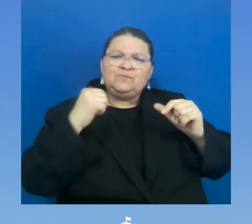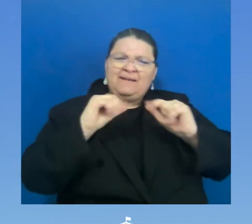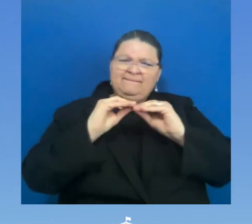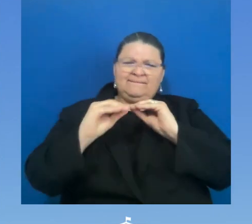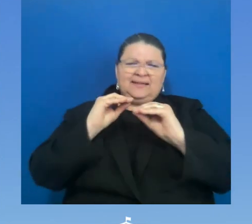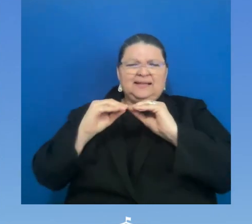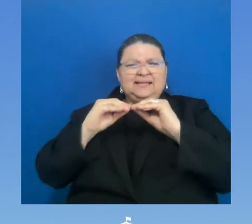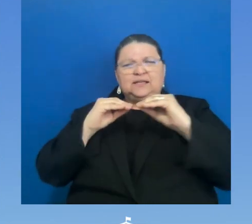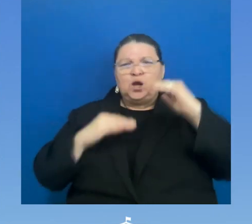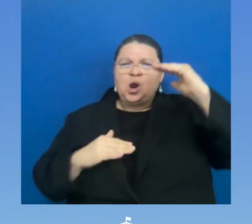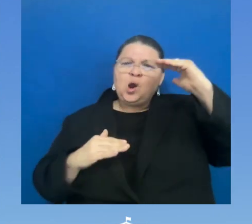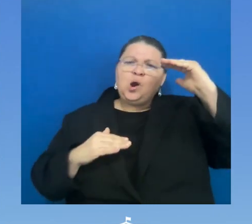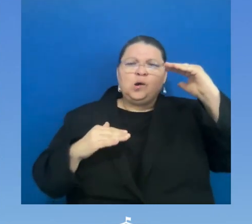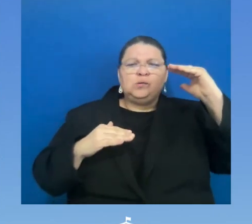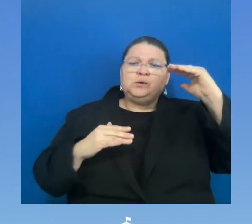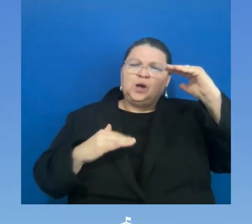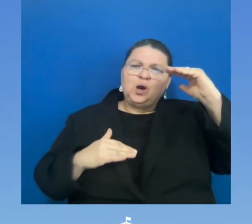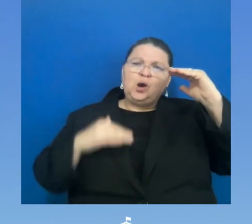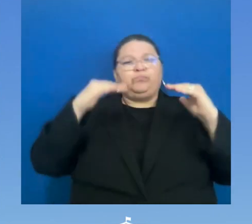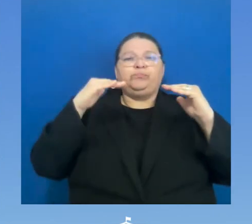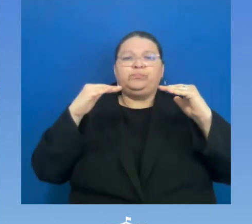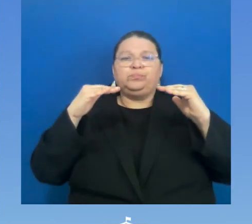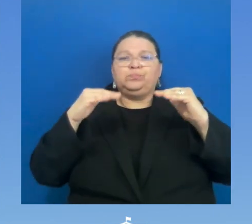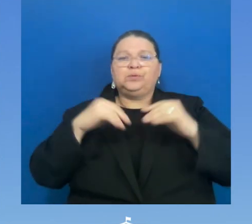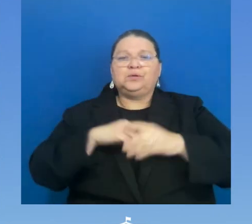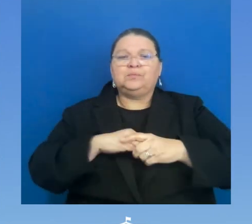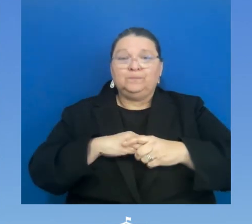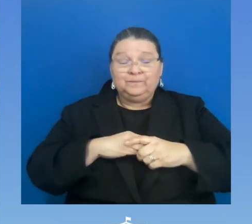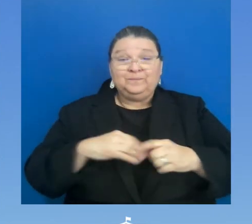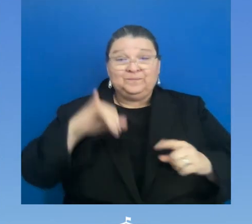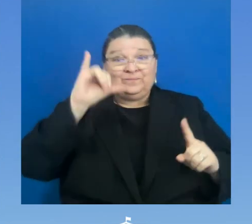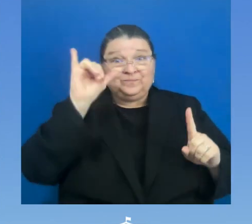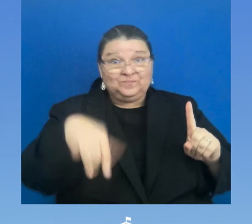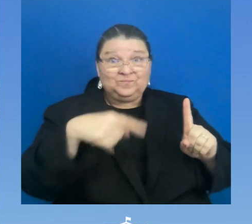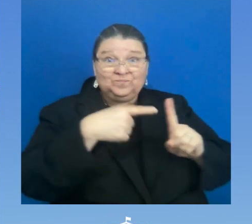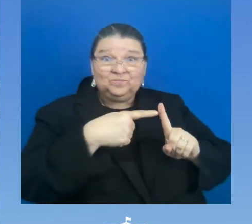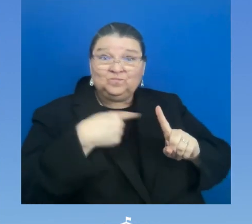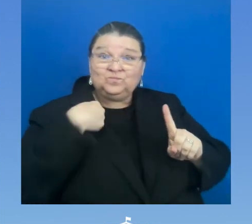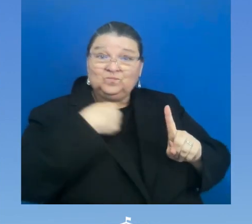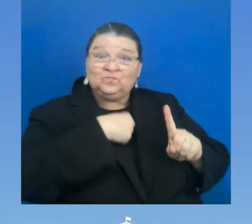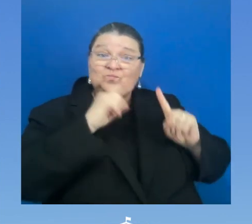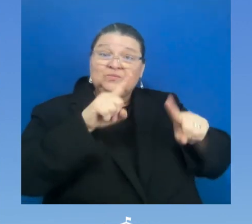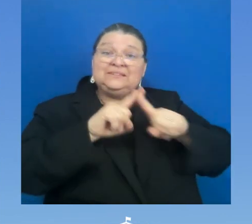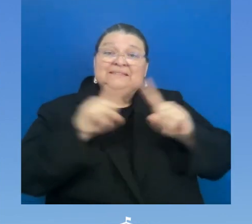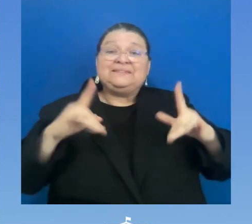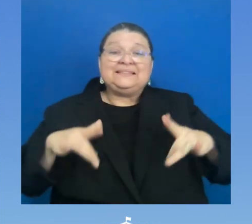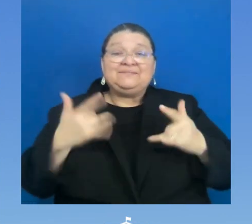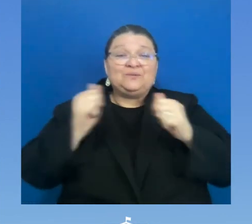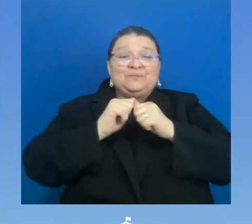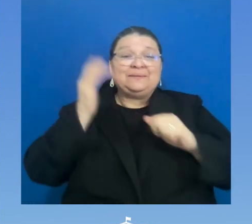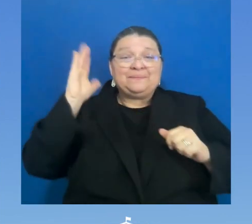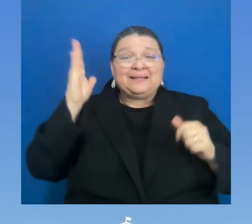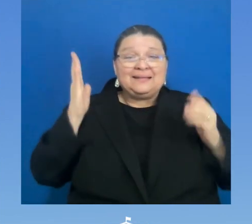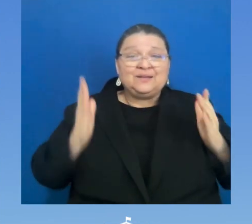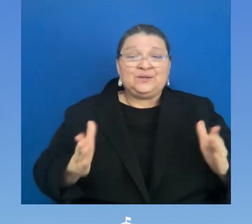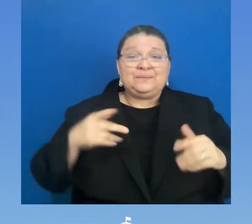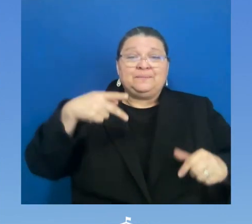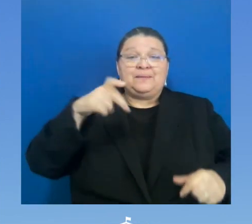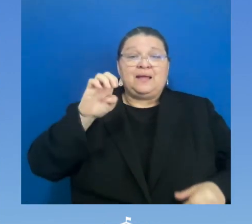I was at an event earlier today with Speaker Pelosi and she was saying how one before she got on the stage, how wonderful it would be if she didn't have to do